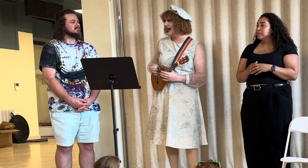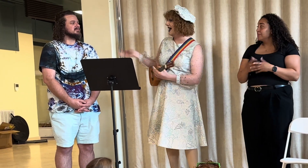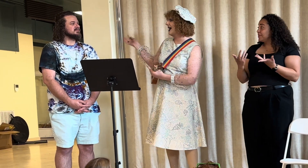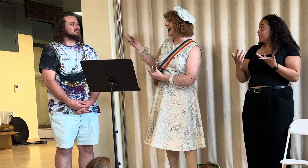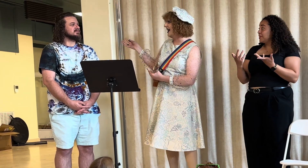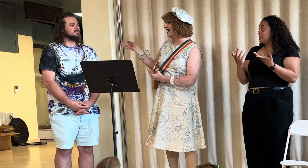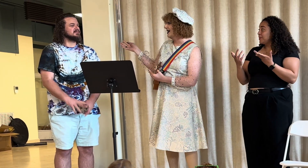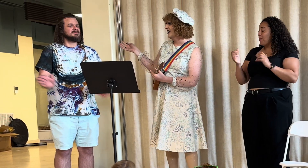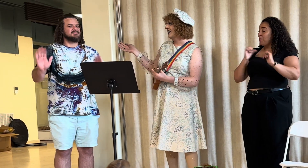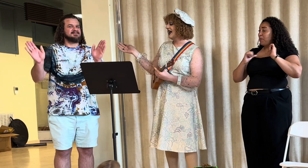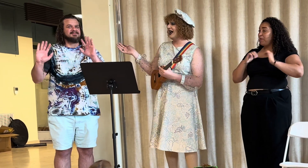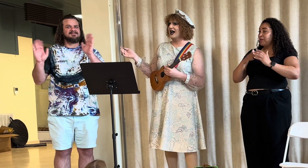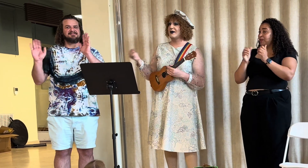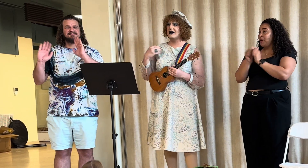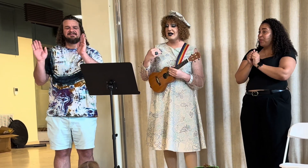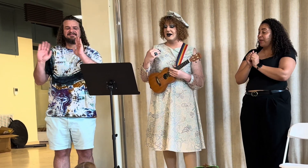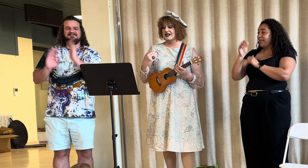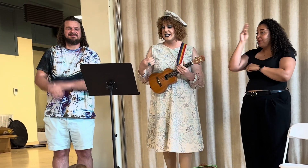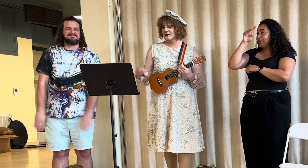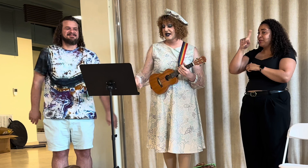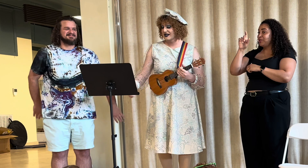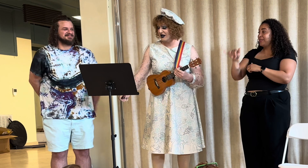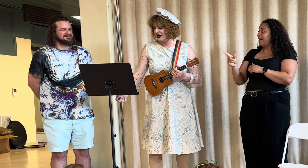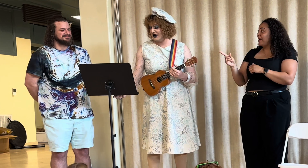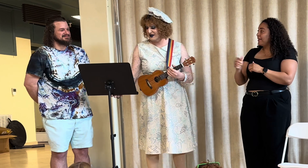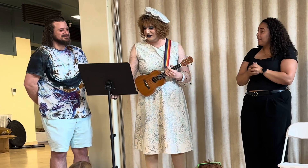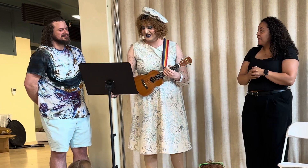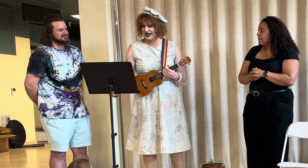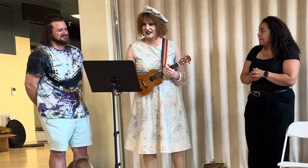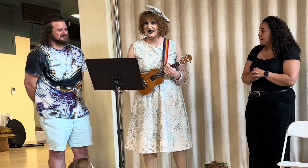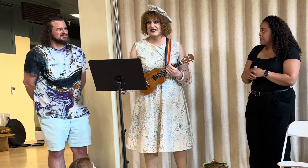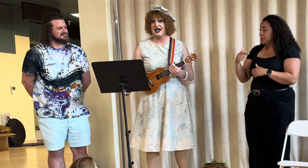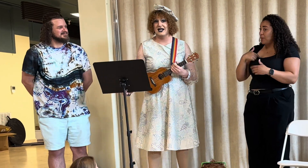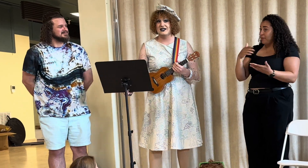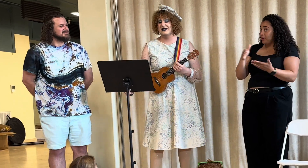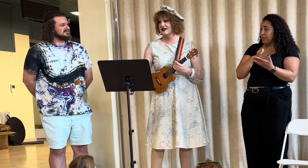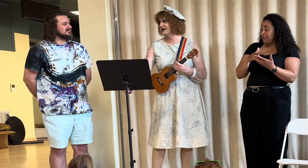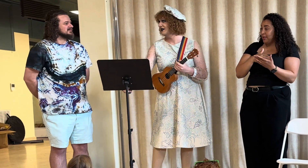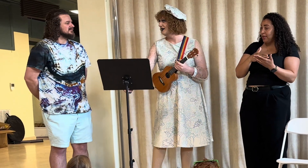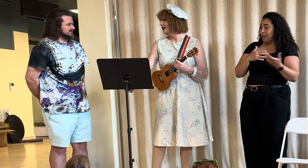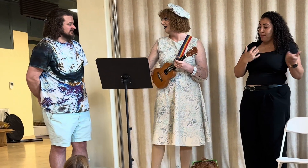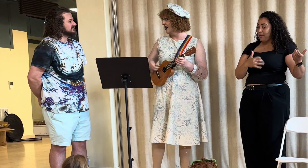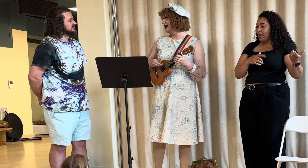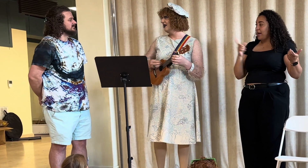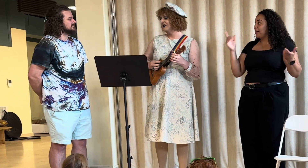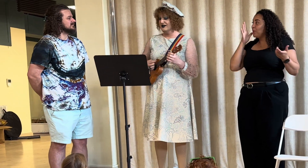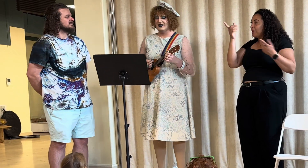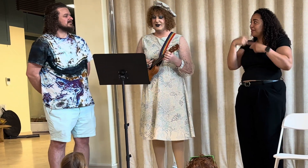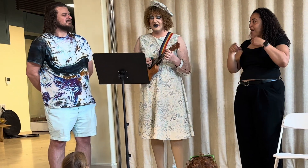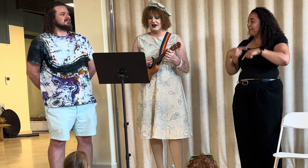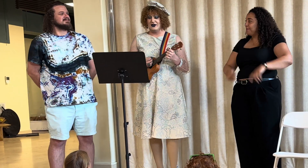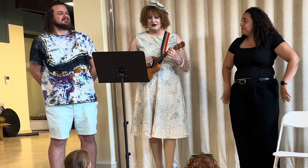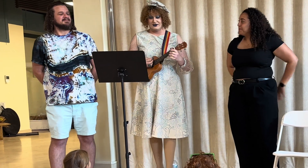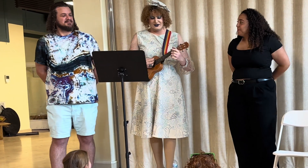Zae. I'm gonna sing and play the song, and Mr. Zae is gonna sign it. All right? Here we go!